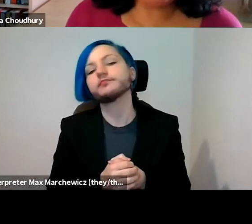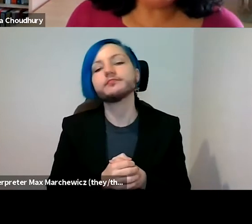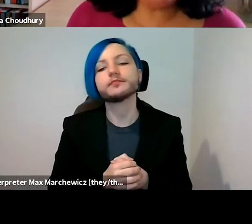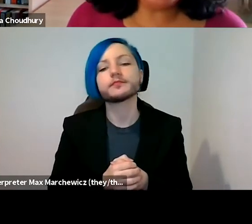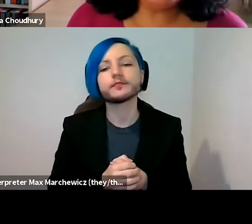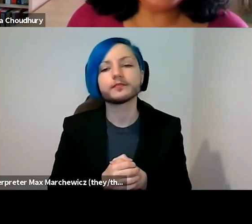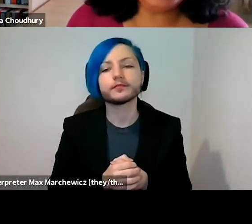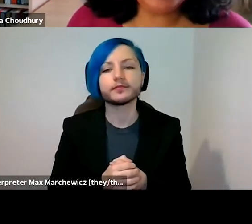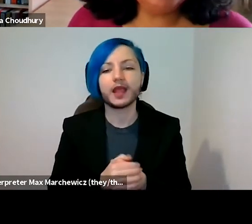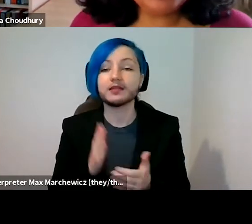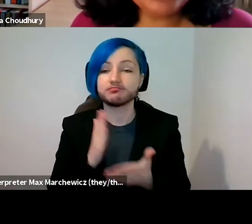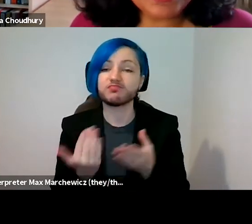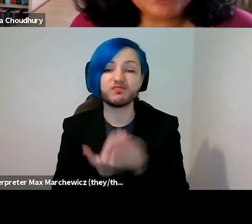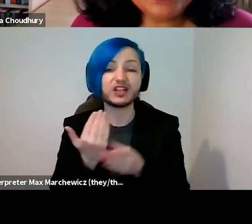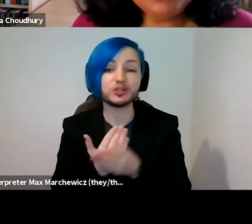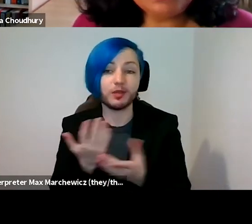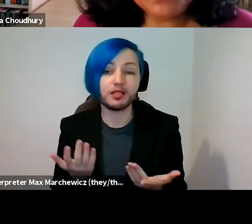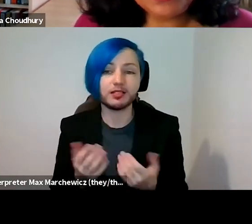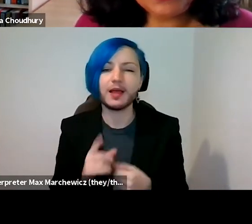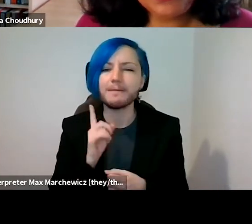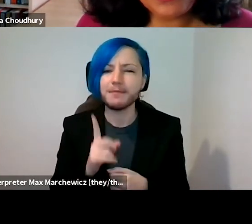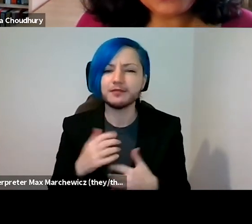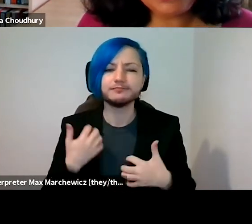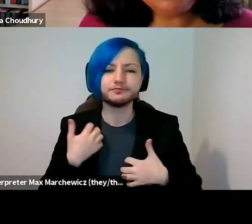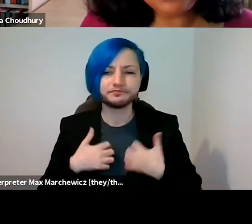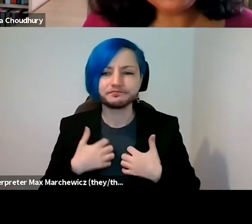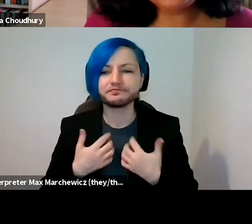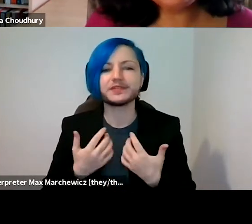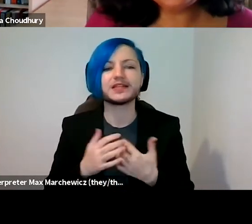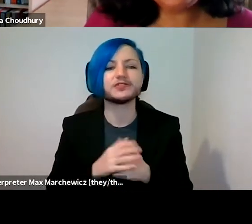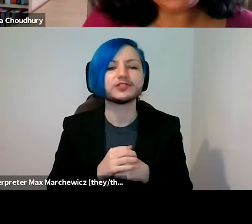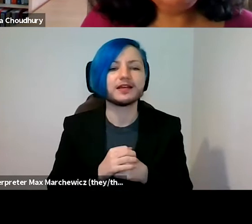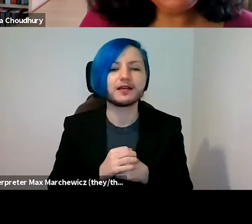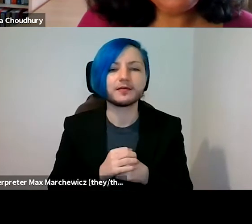But something quite interesting came out as elite consumption, as manufacturers in Edinburgh